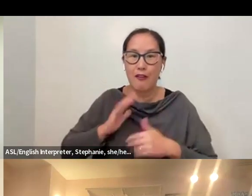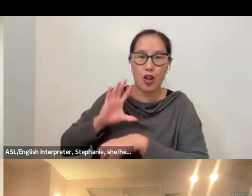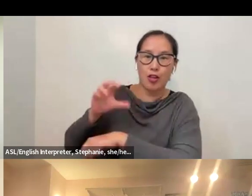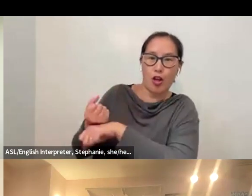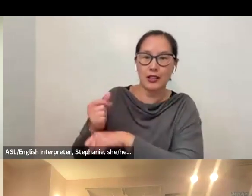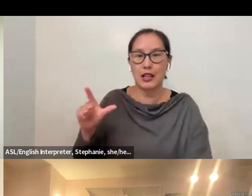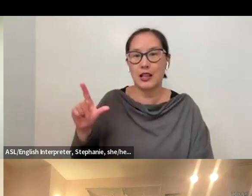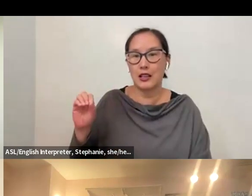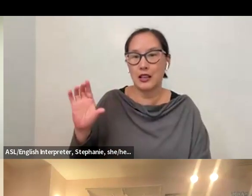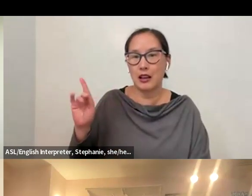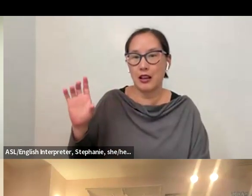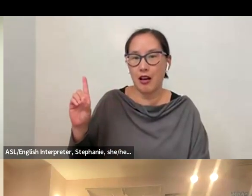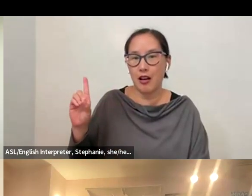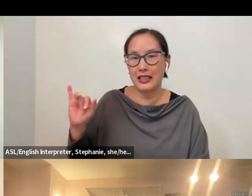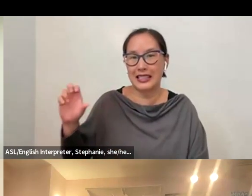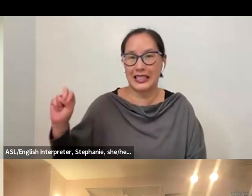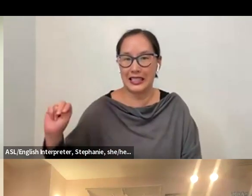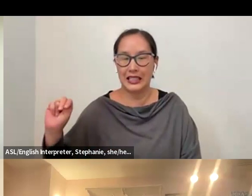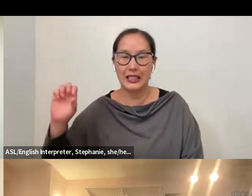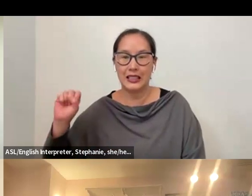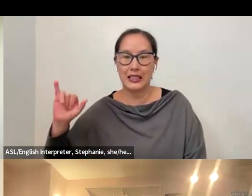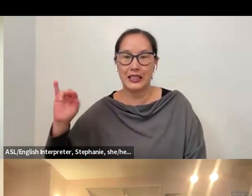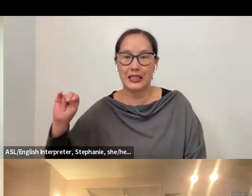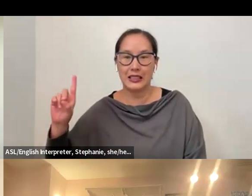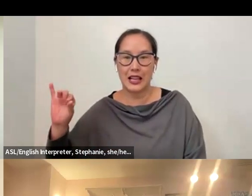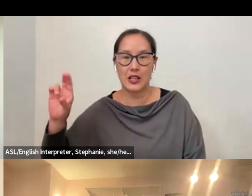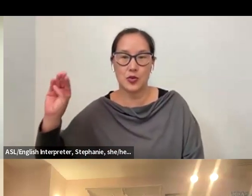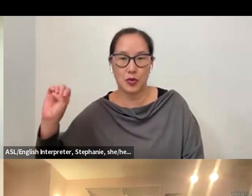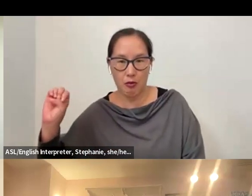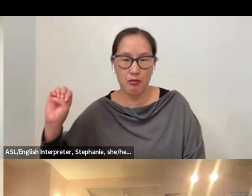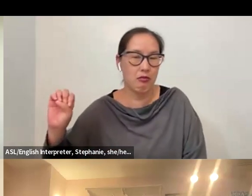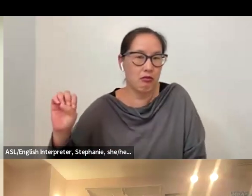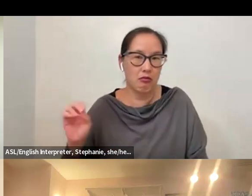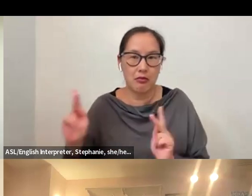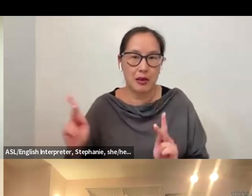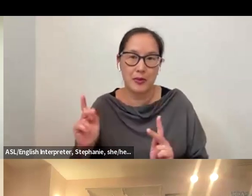I think it was in the 90s. And it's just stories,